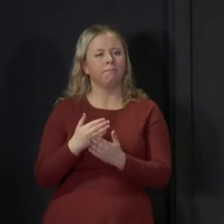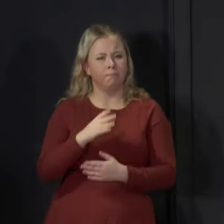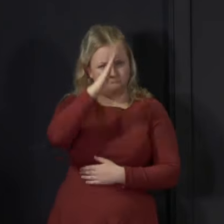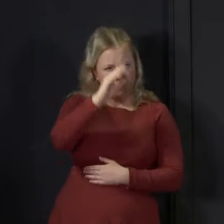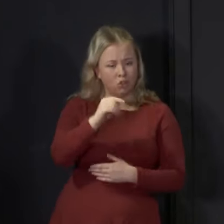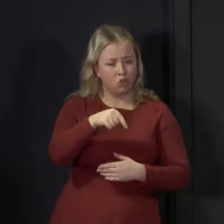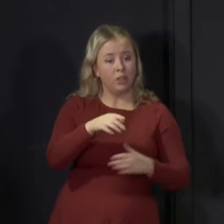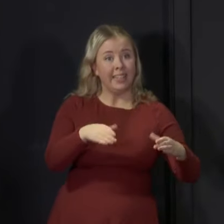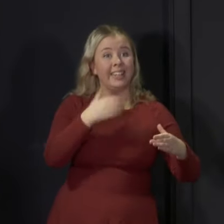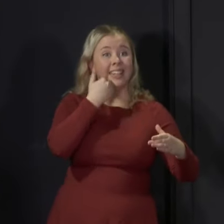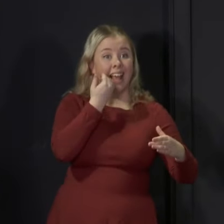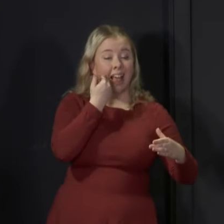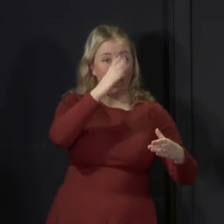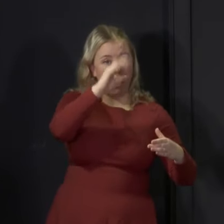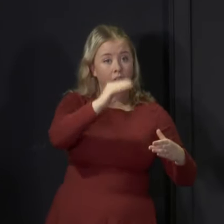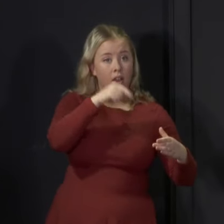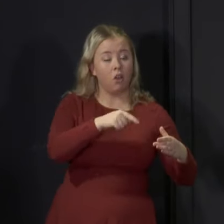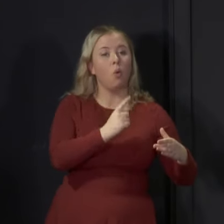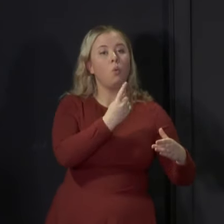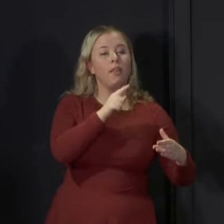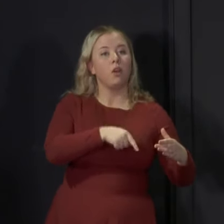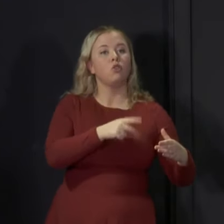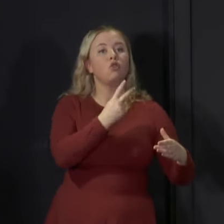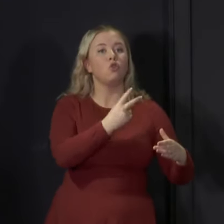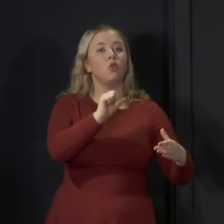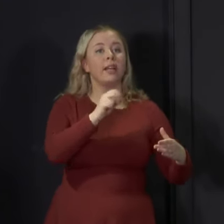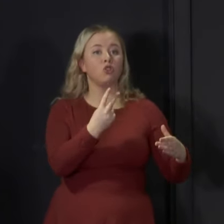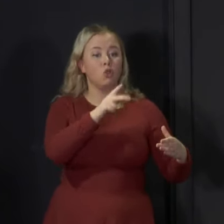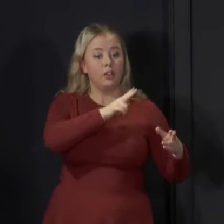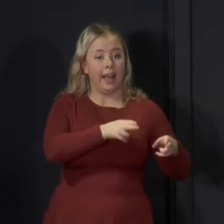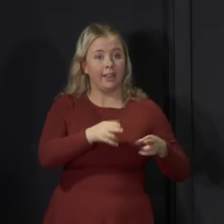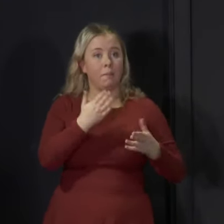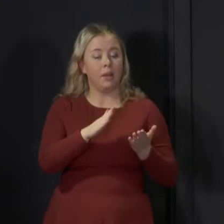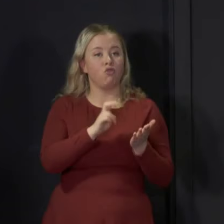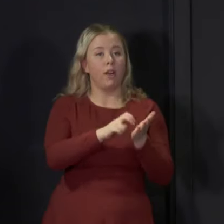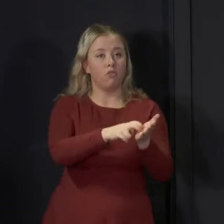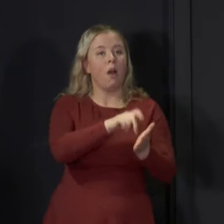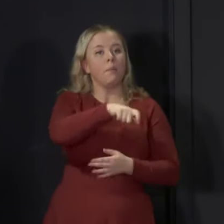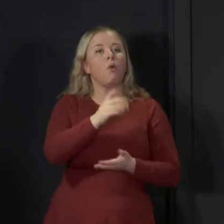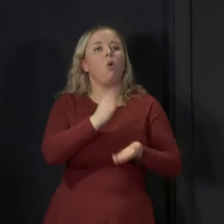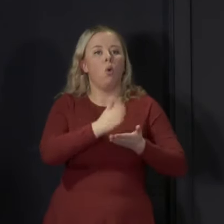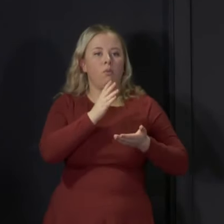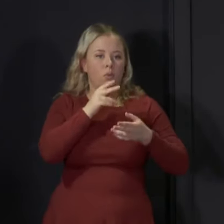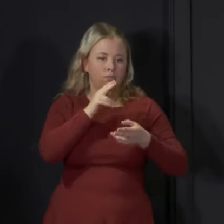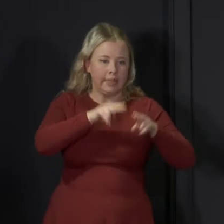to our daily figures, 1,262 deaths had been registered of people who had tested positive